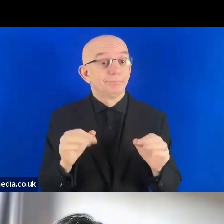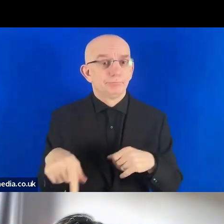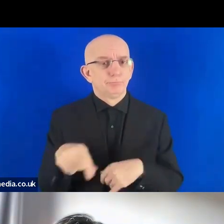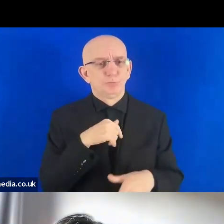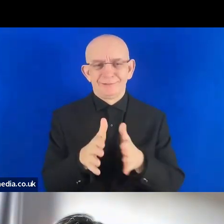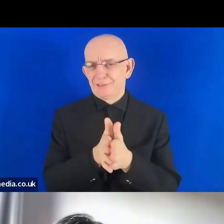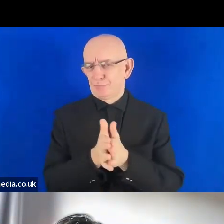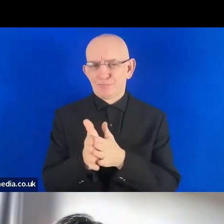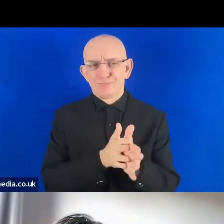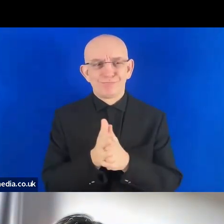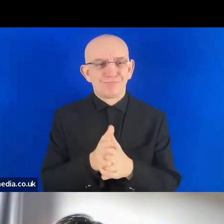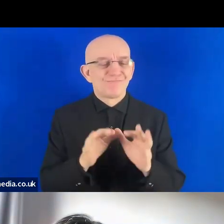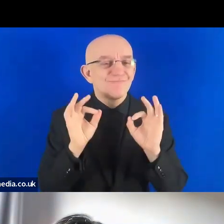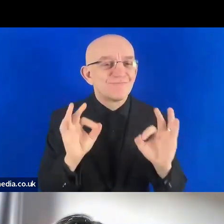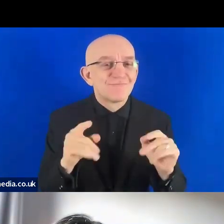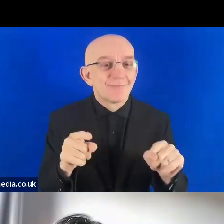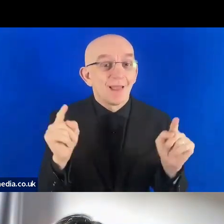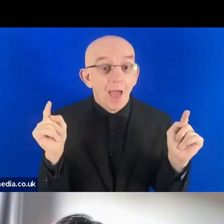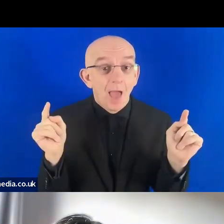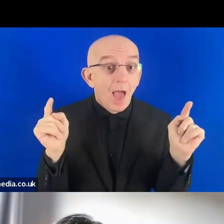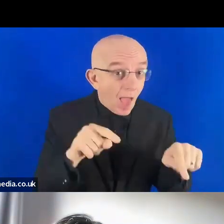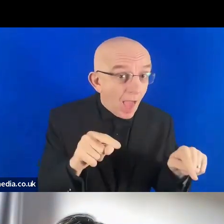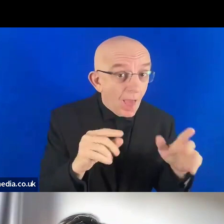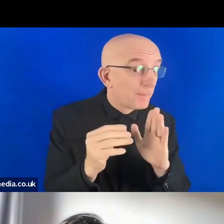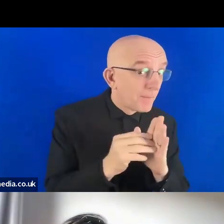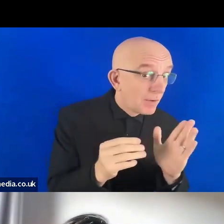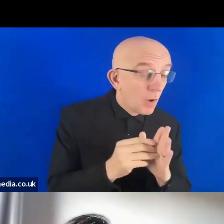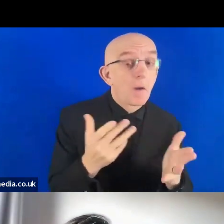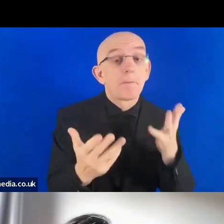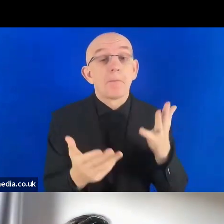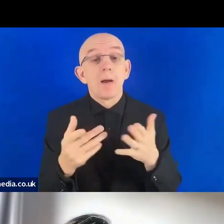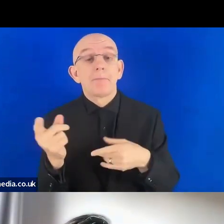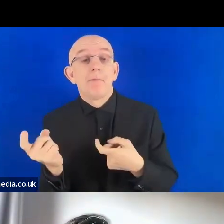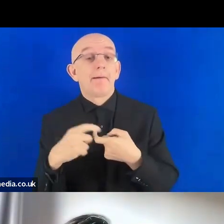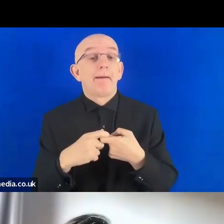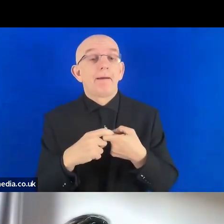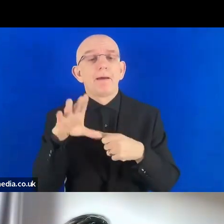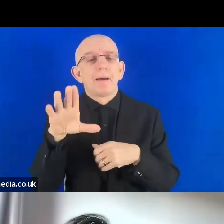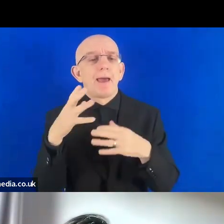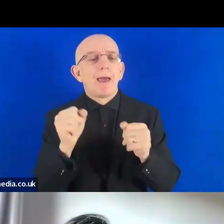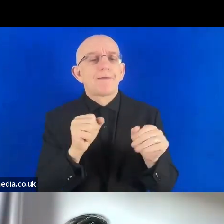in one of the many hubs around the world, or from your homes. In the forum.